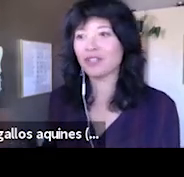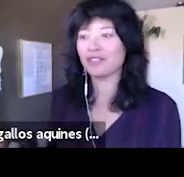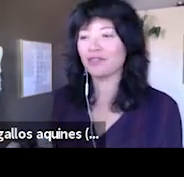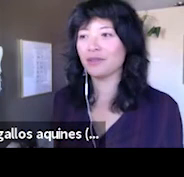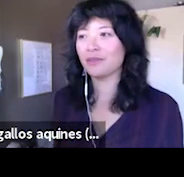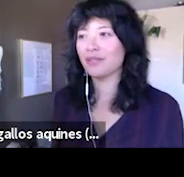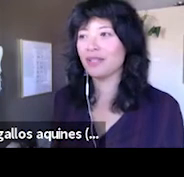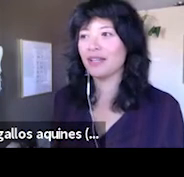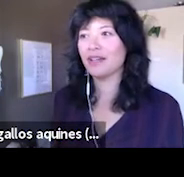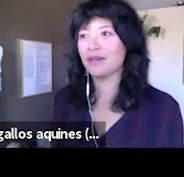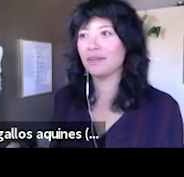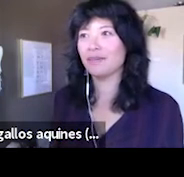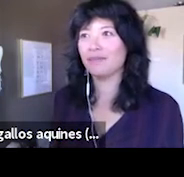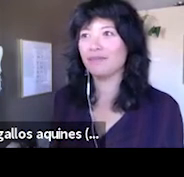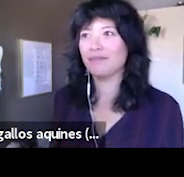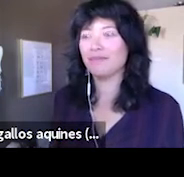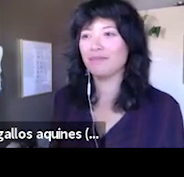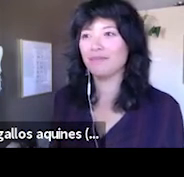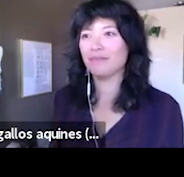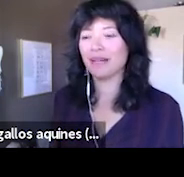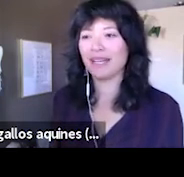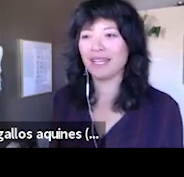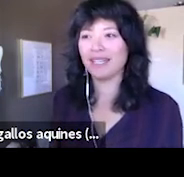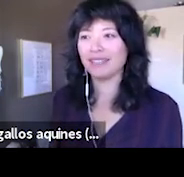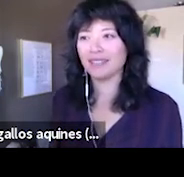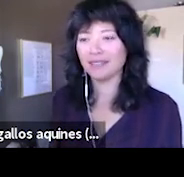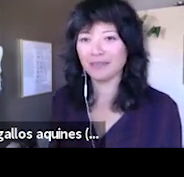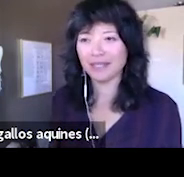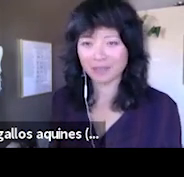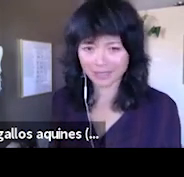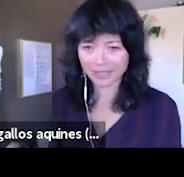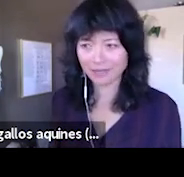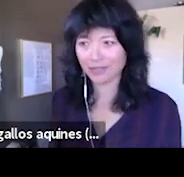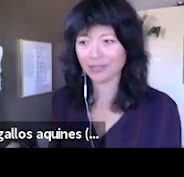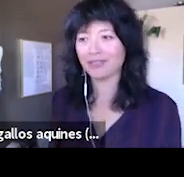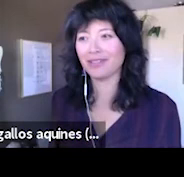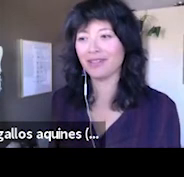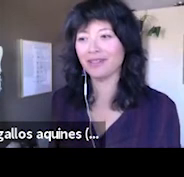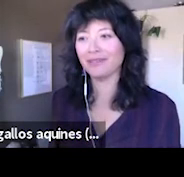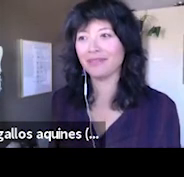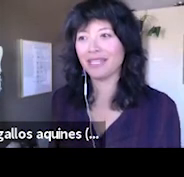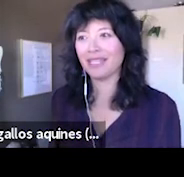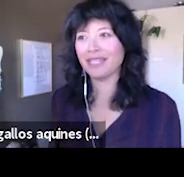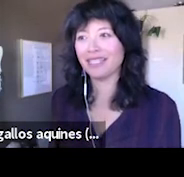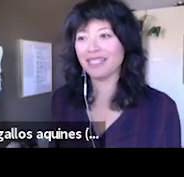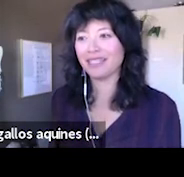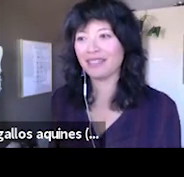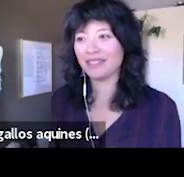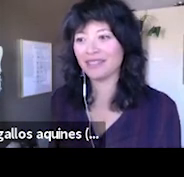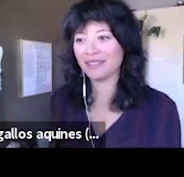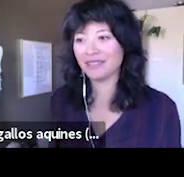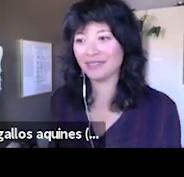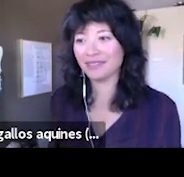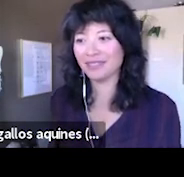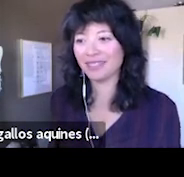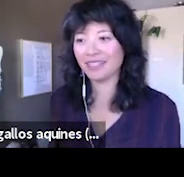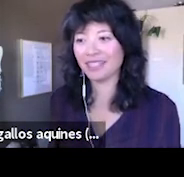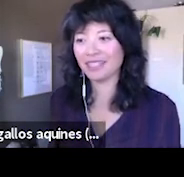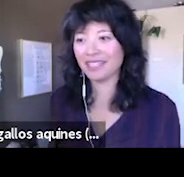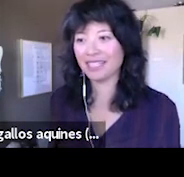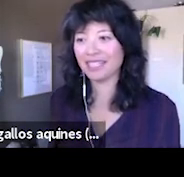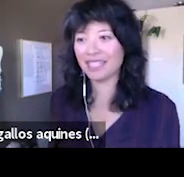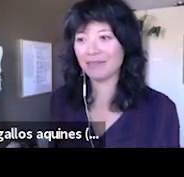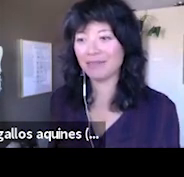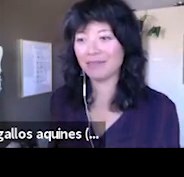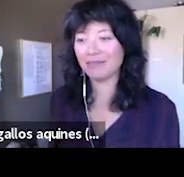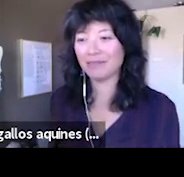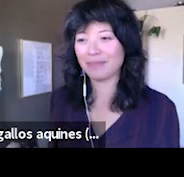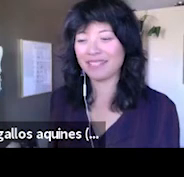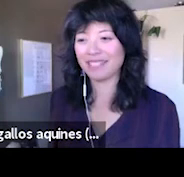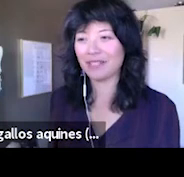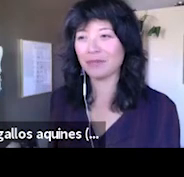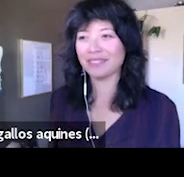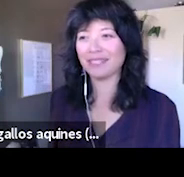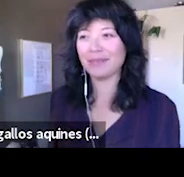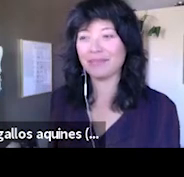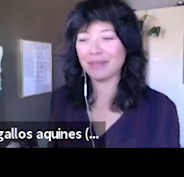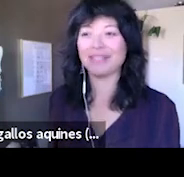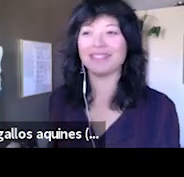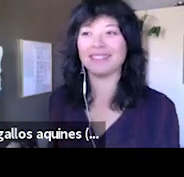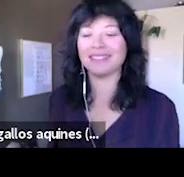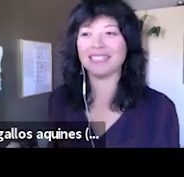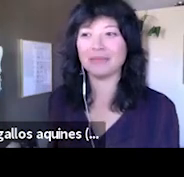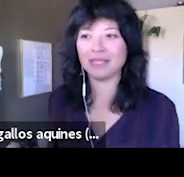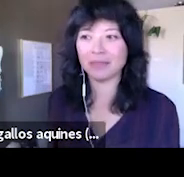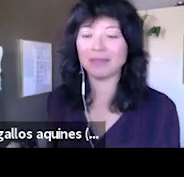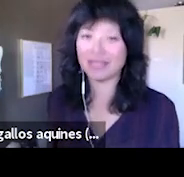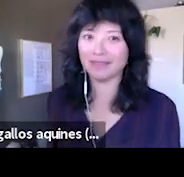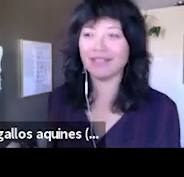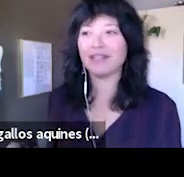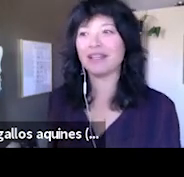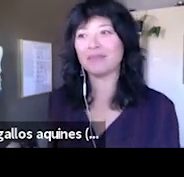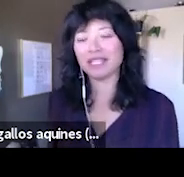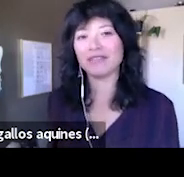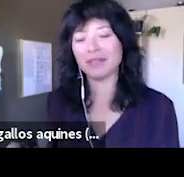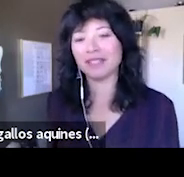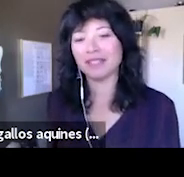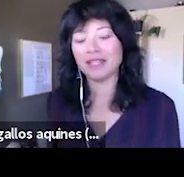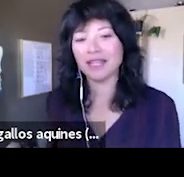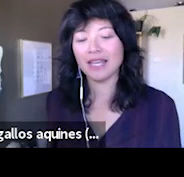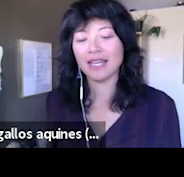this film by Elle-Maija Tailfeathers, called Kimmapiiyipitssini: The Meaning of Empathy. And